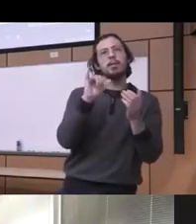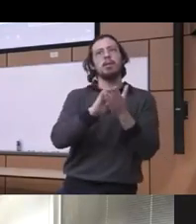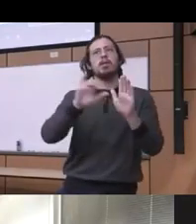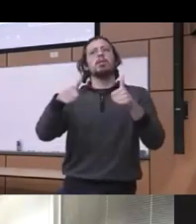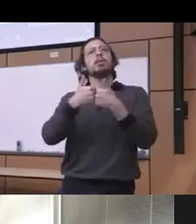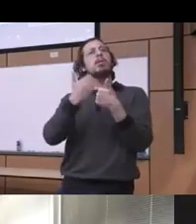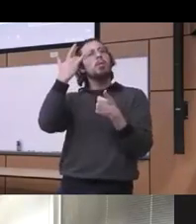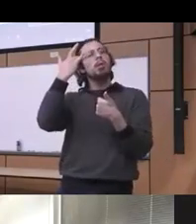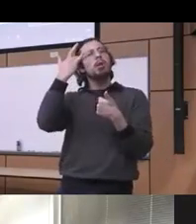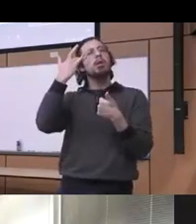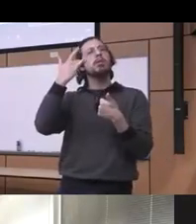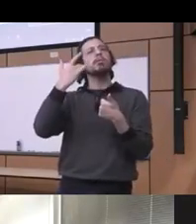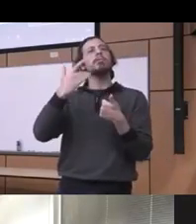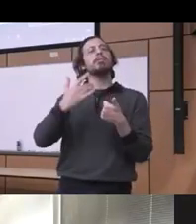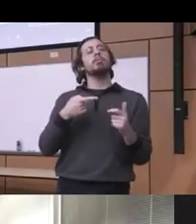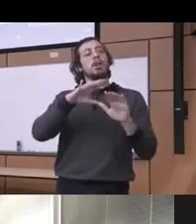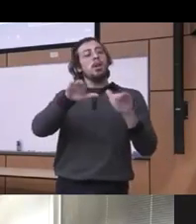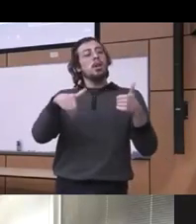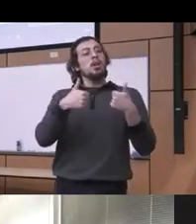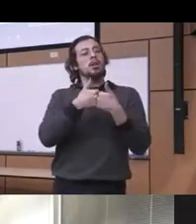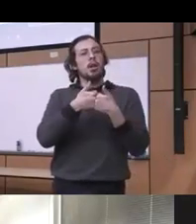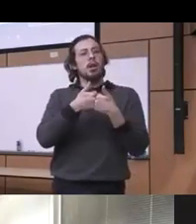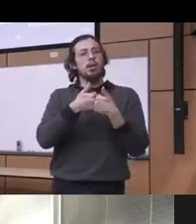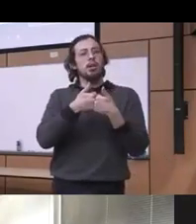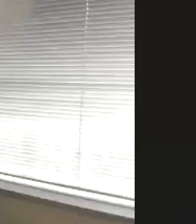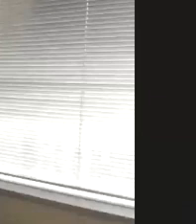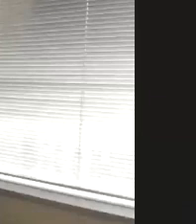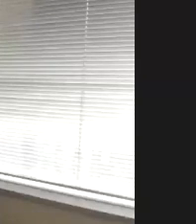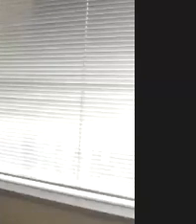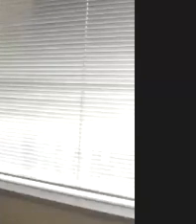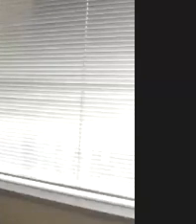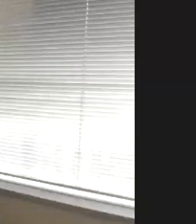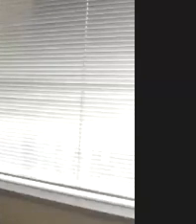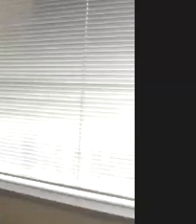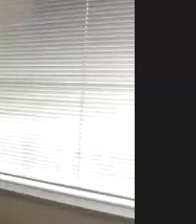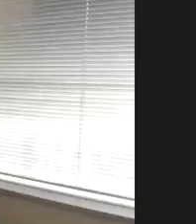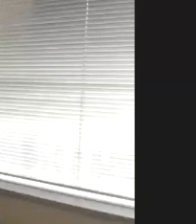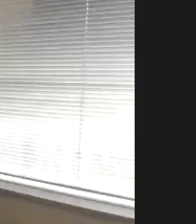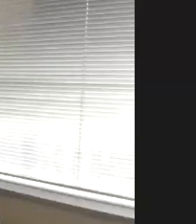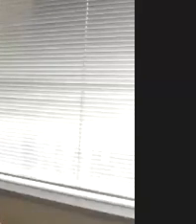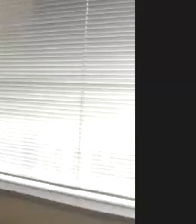the challenge for us was that what sort of a forum we want to provide so they would feel safe to open